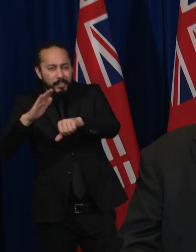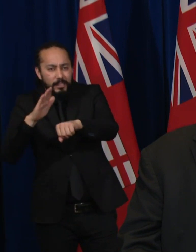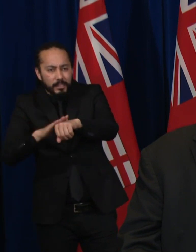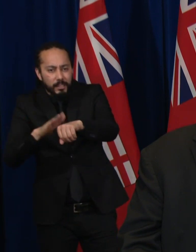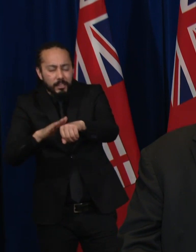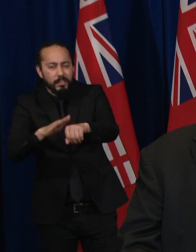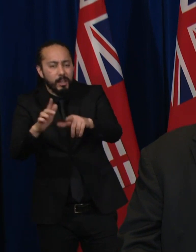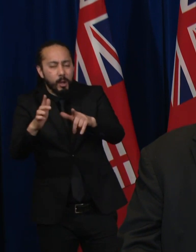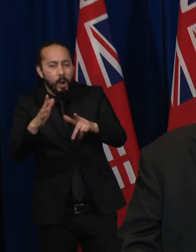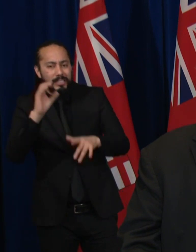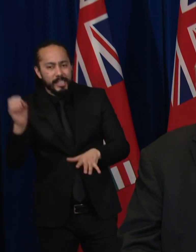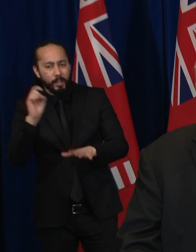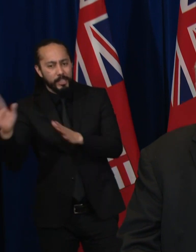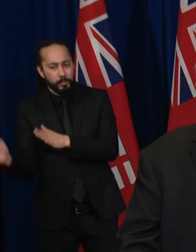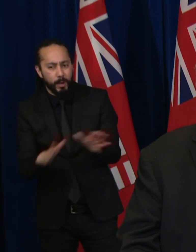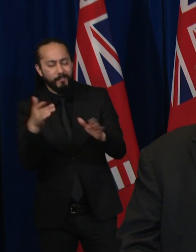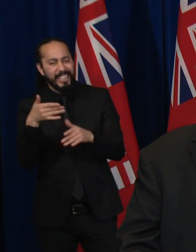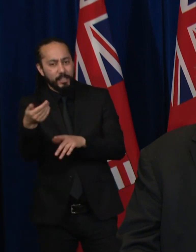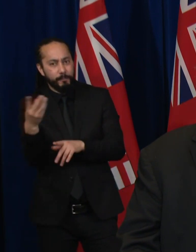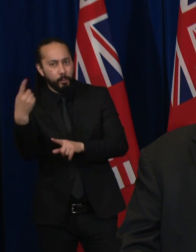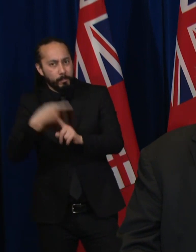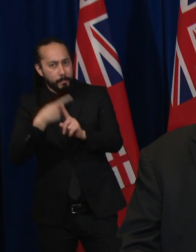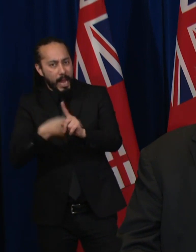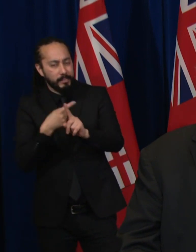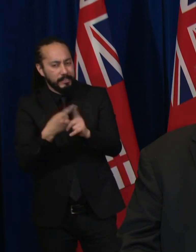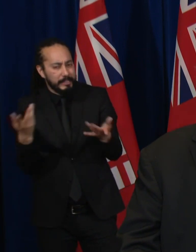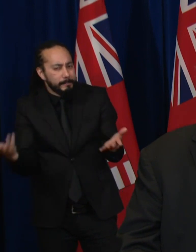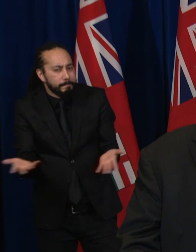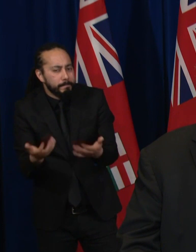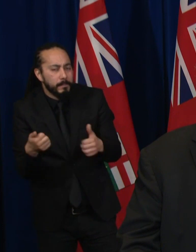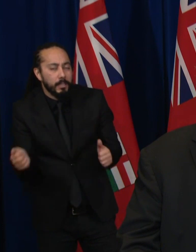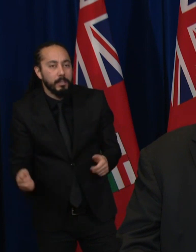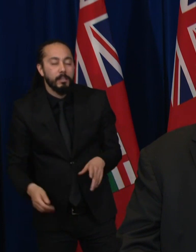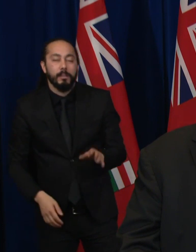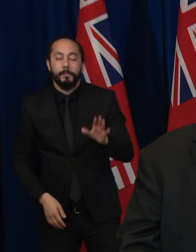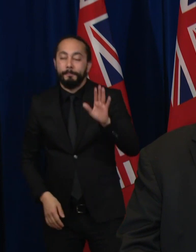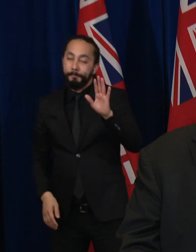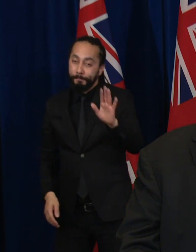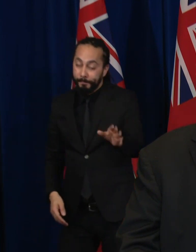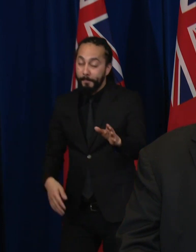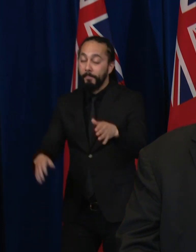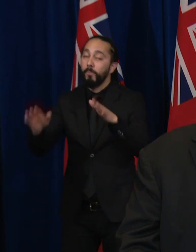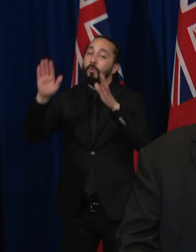PREMIER DOUG FORD: Good question, Brian. We're running through this on a daily basis, myself